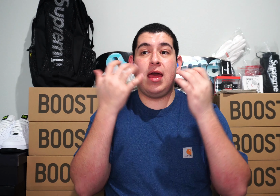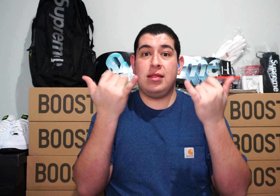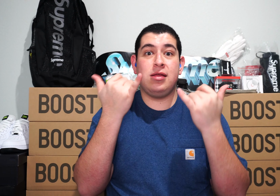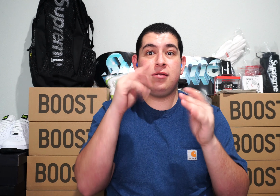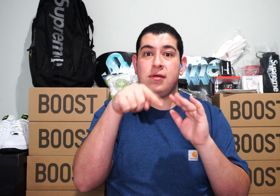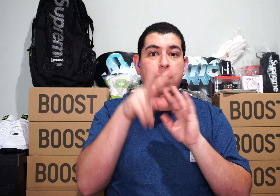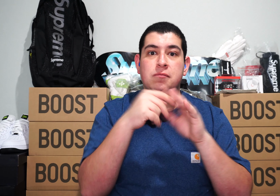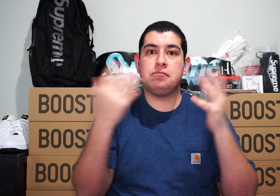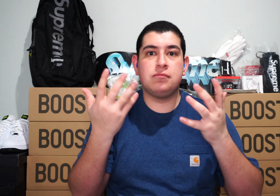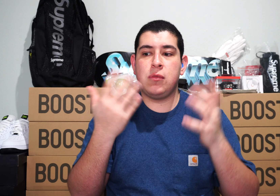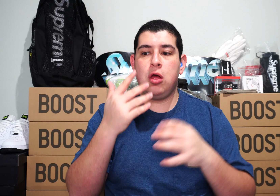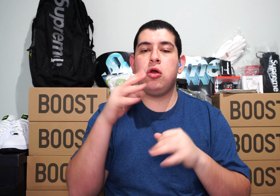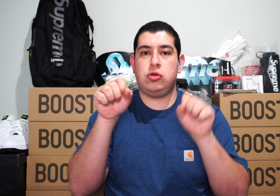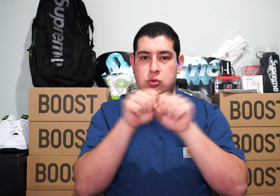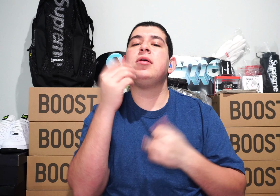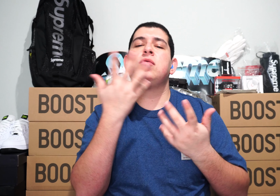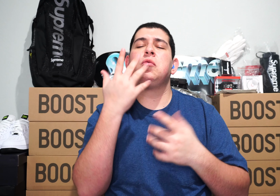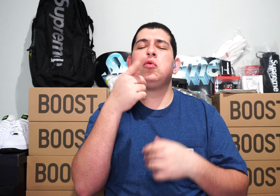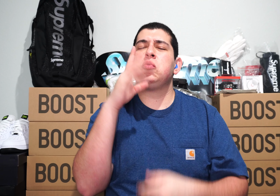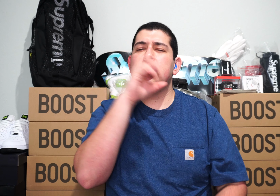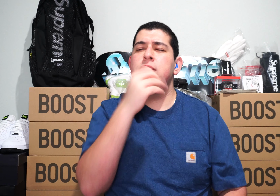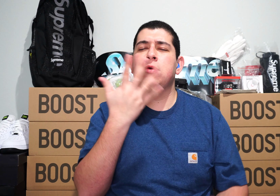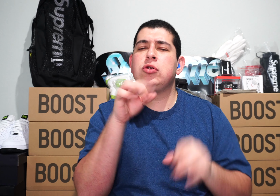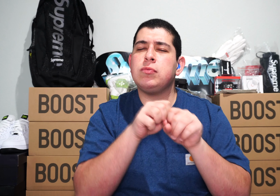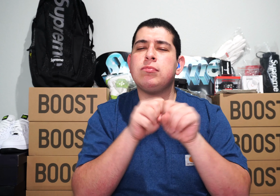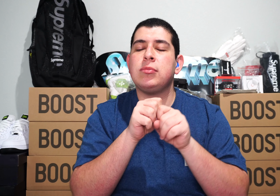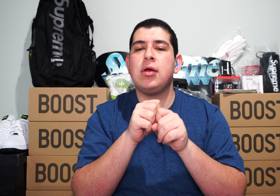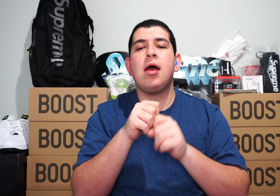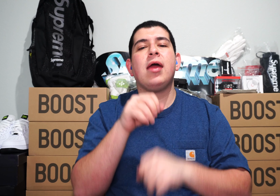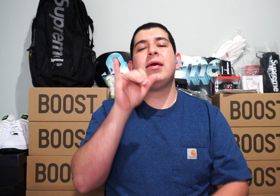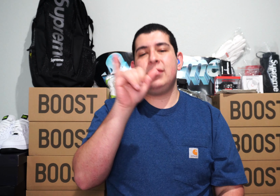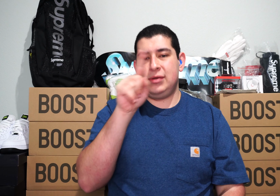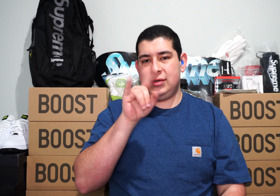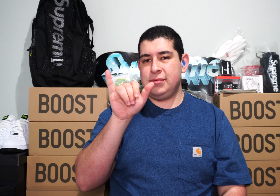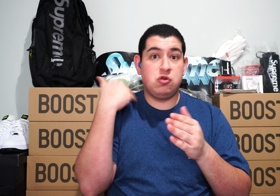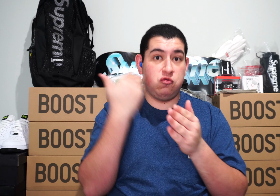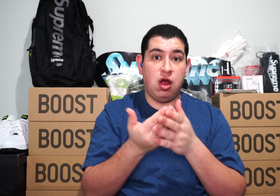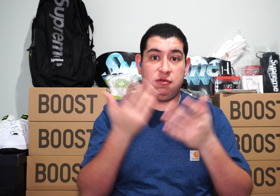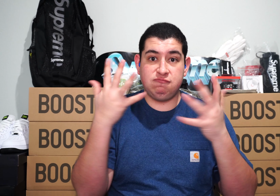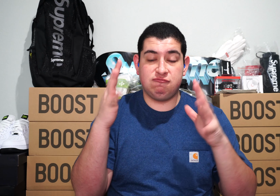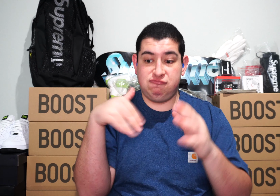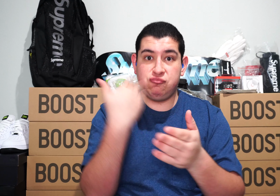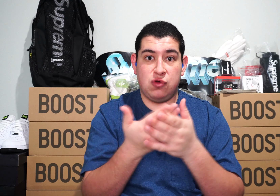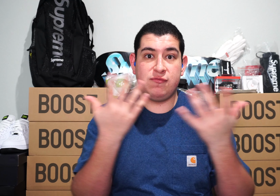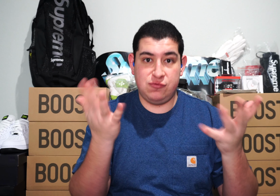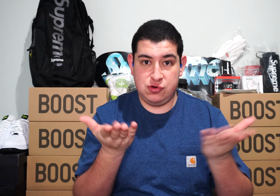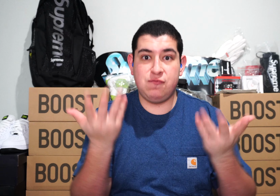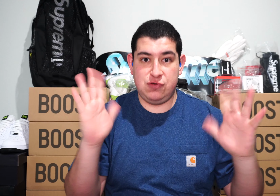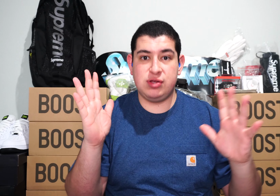Back to this video, today I will show you a new sneaker! I’m sure you wonder what it is. Yeezy! They are arrived already!